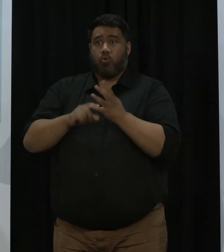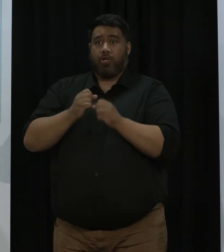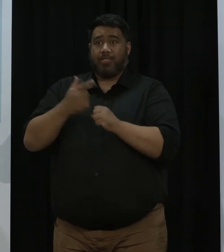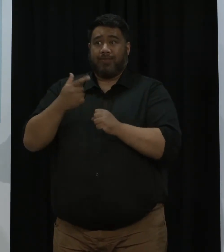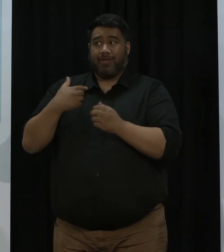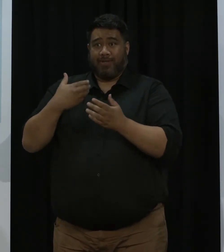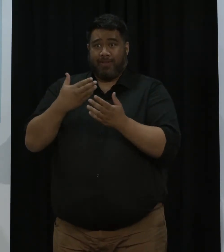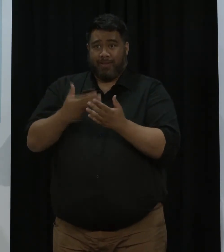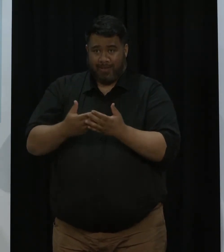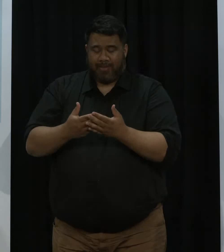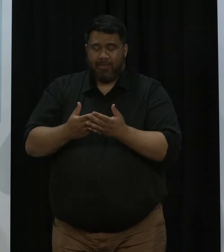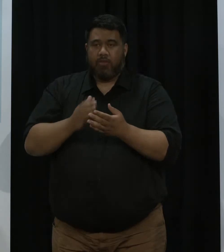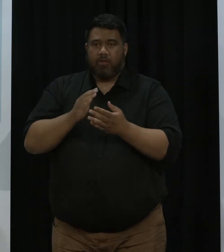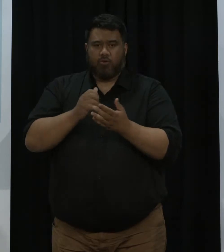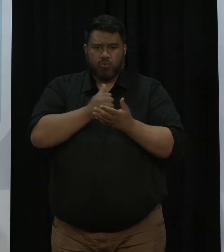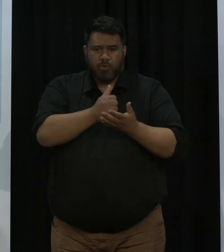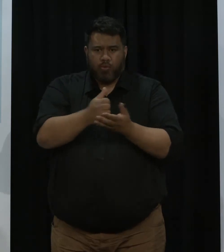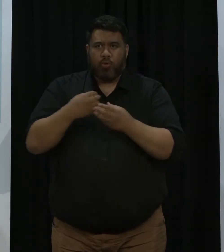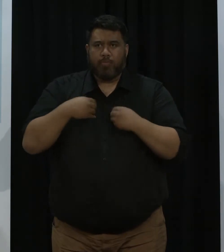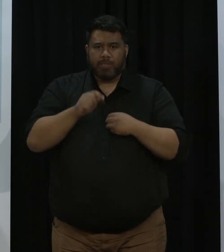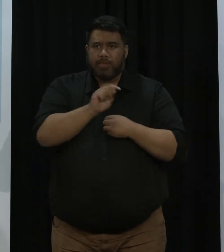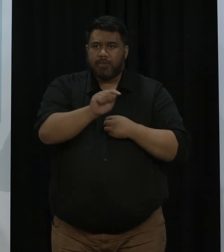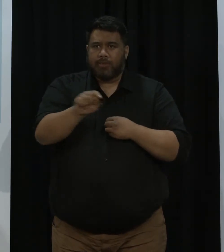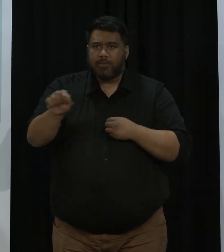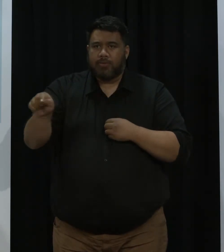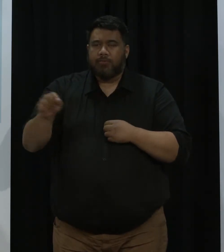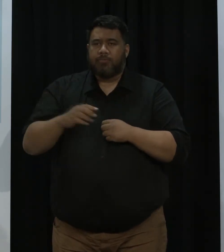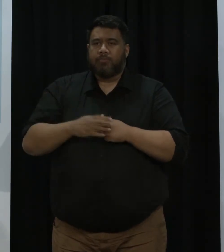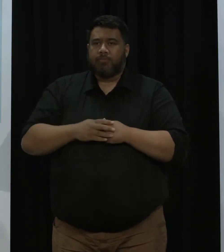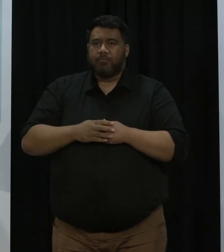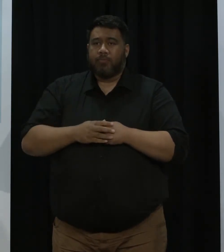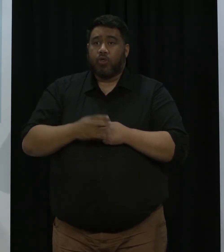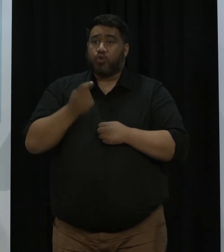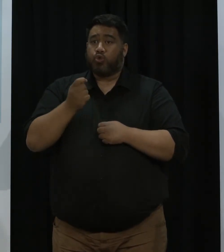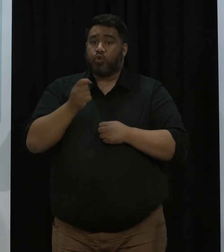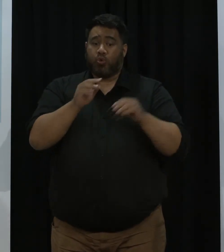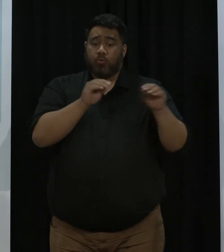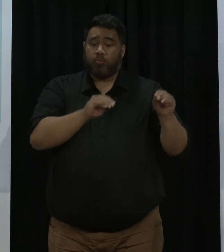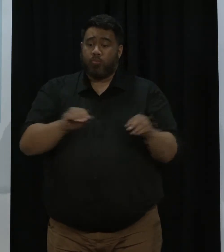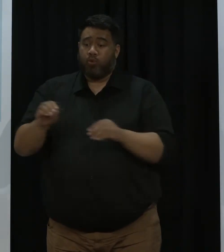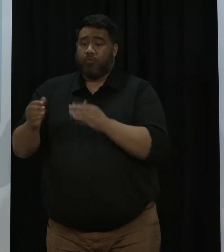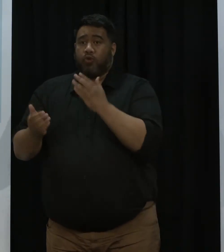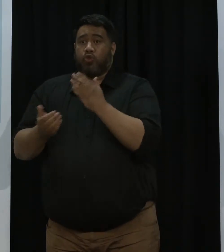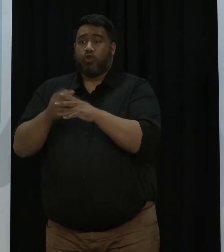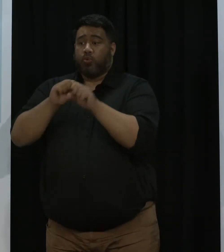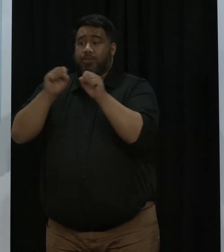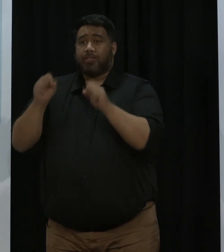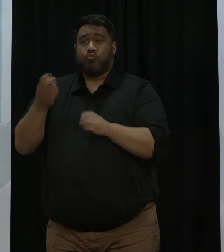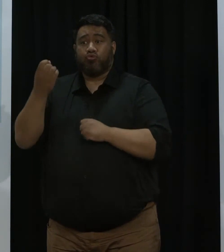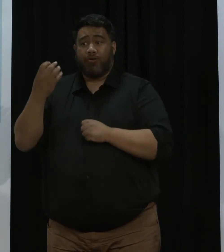billion of support for businesses since 17 August